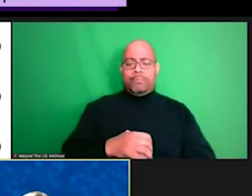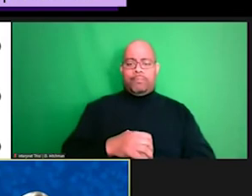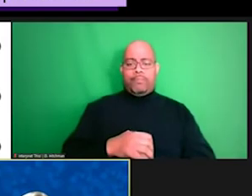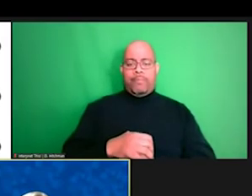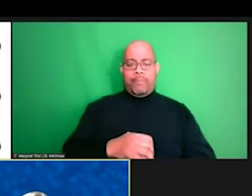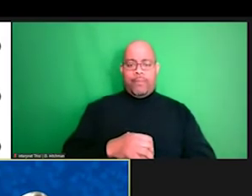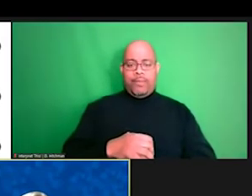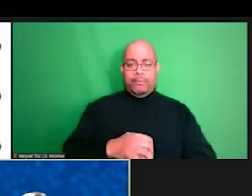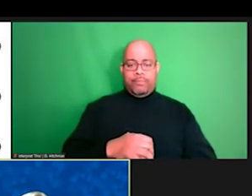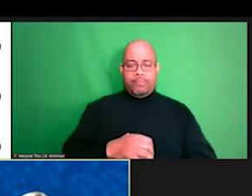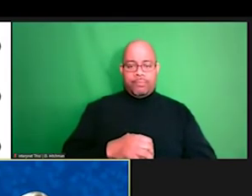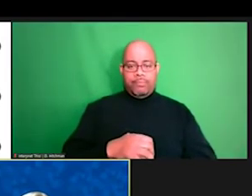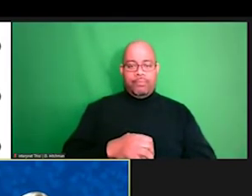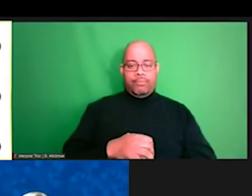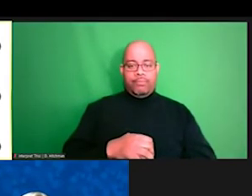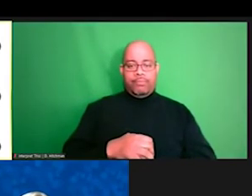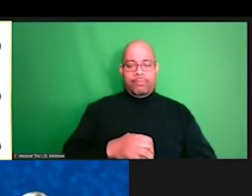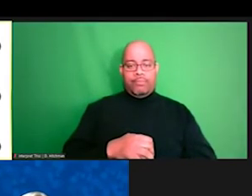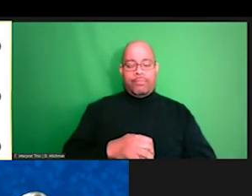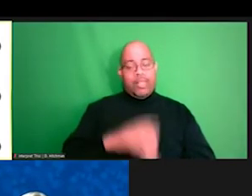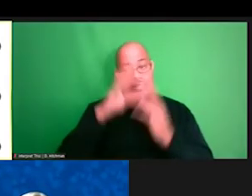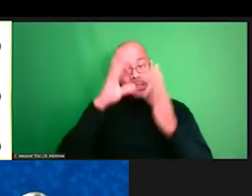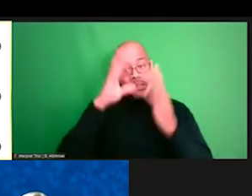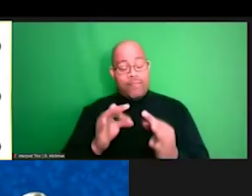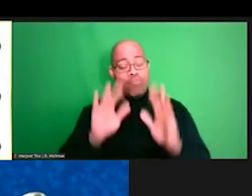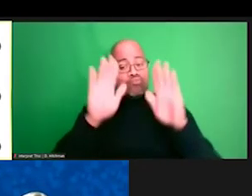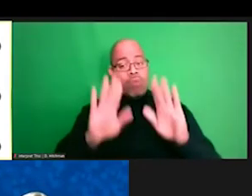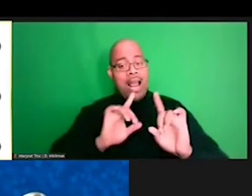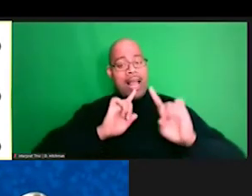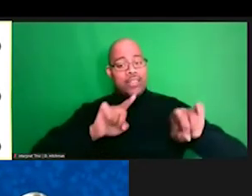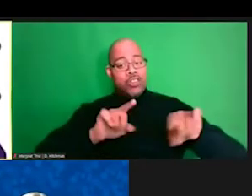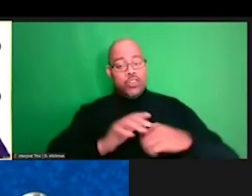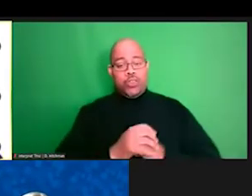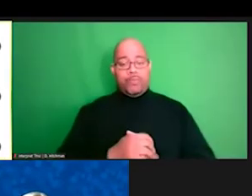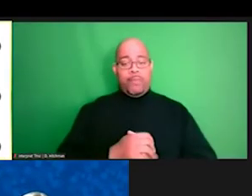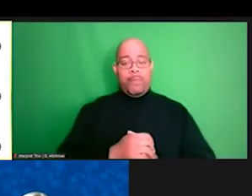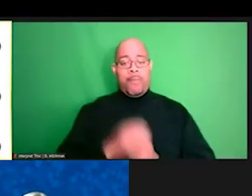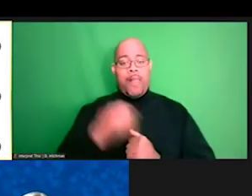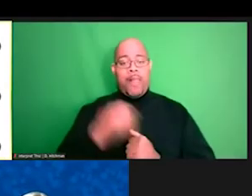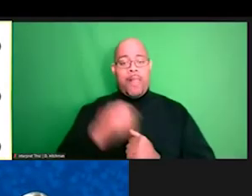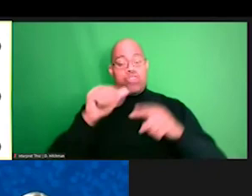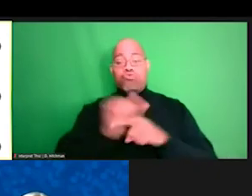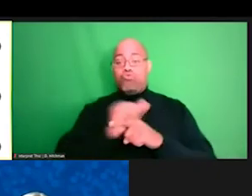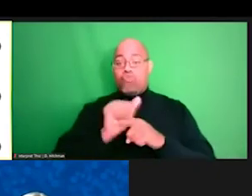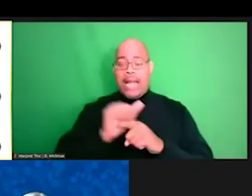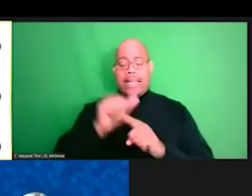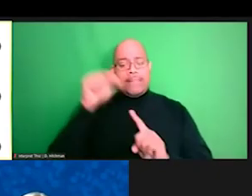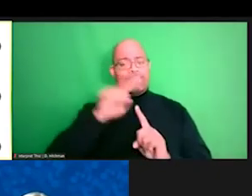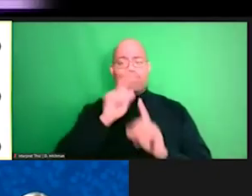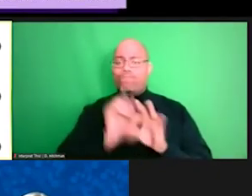Absolutely, great answer. I agree training is really important. Go ahead, Tali.